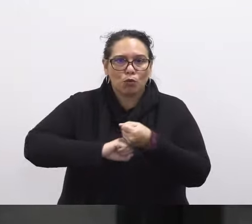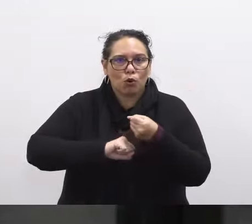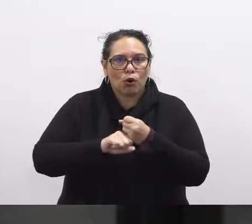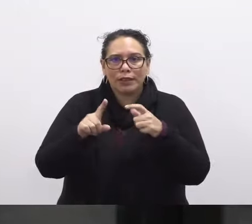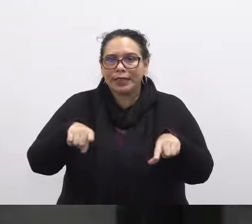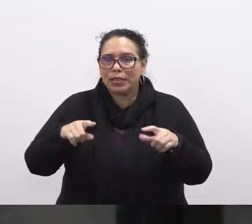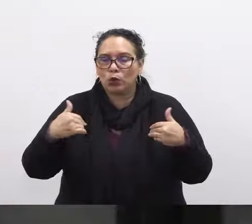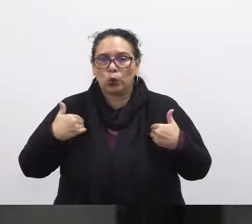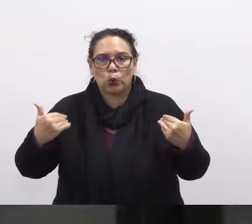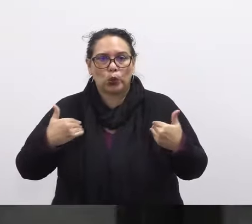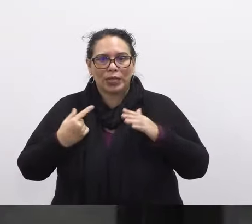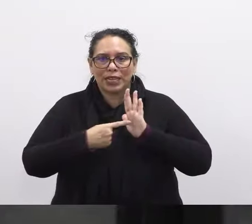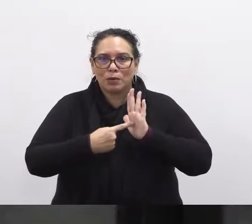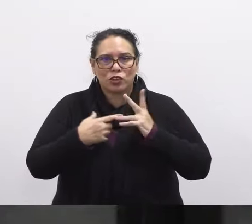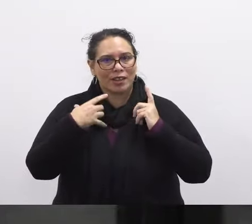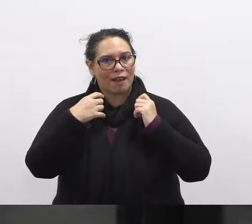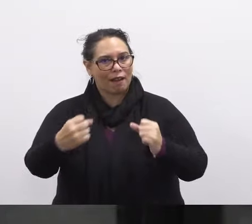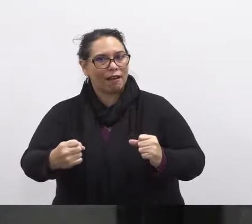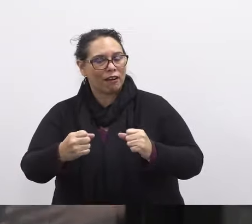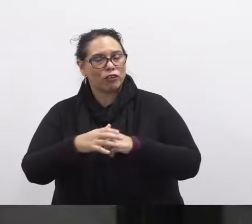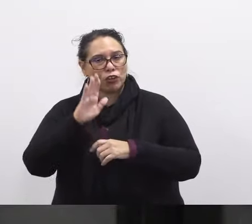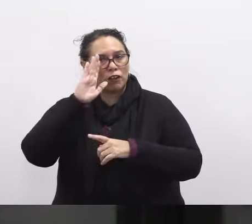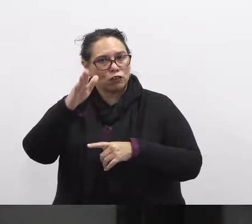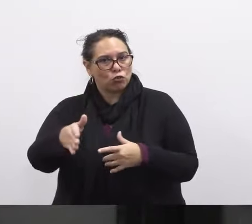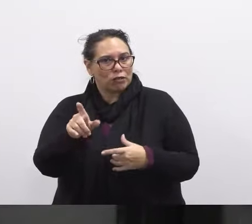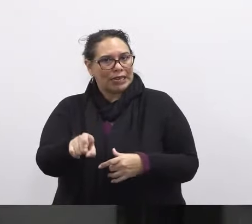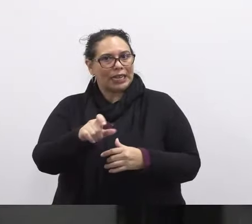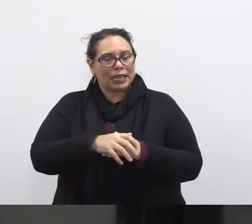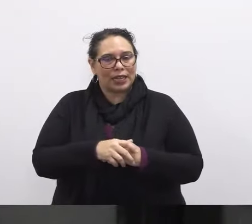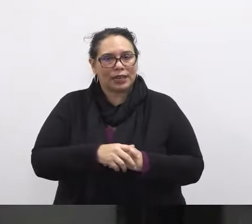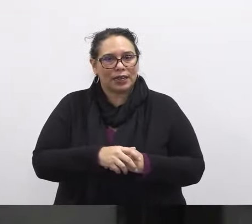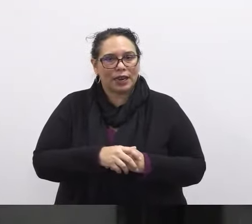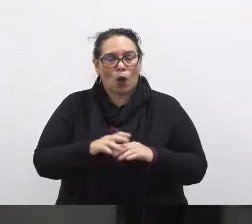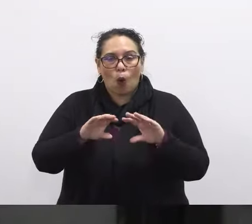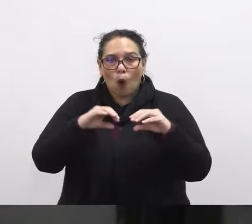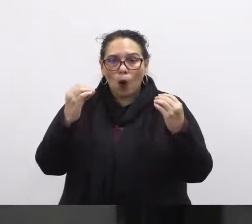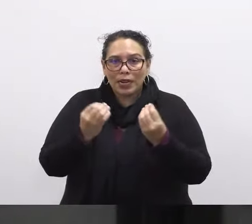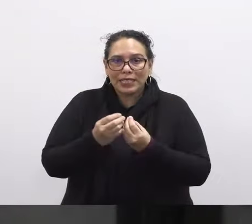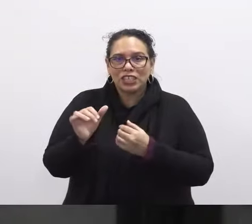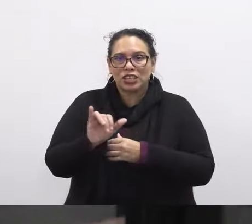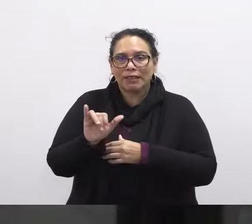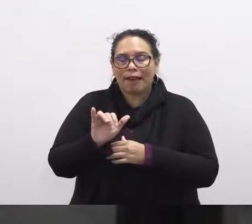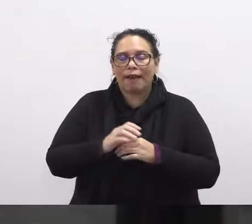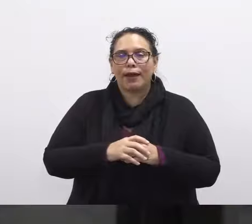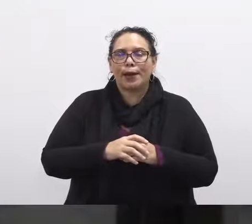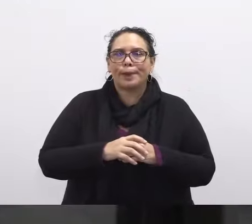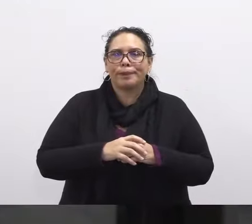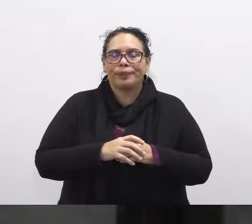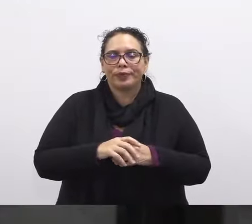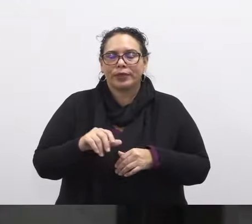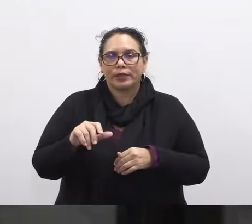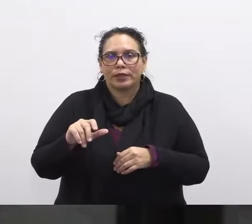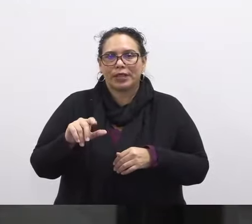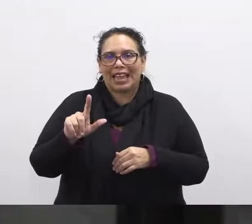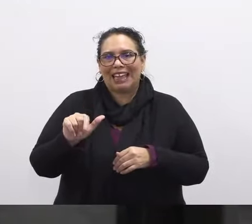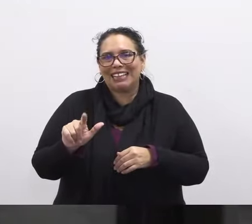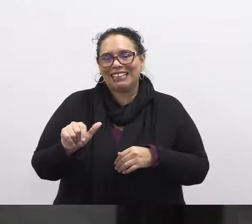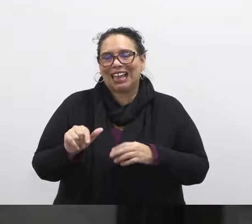for demonstrating the courage that the future is going to need. Organizations like LA Climate Reality Project,